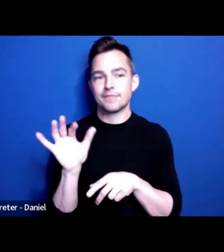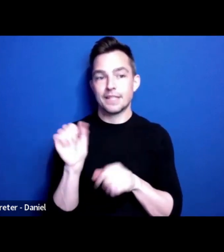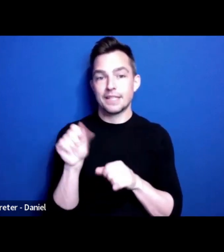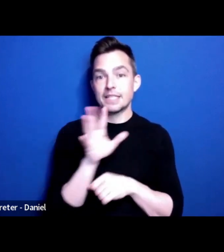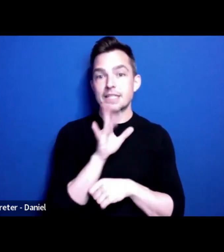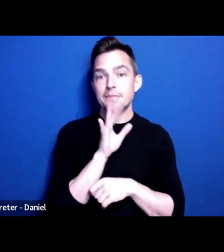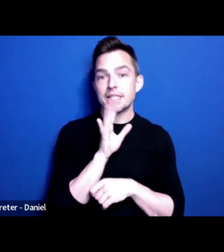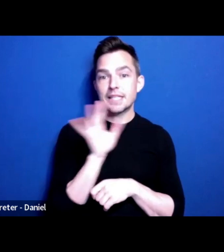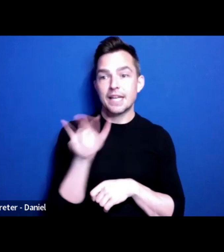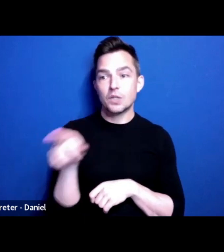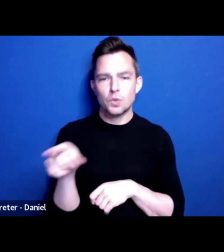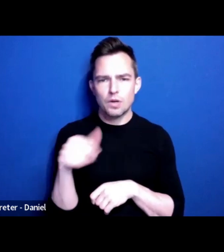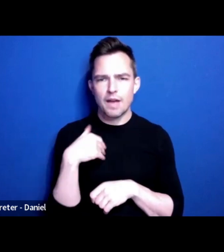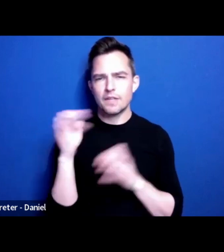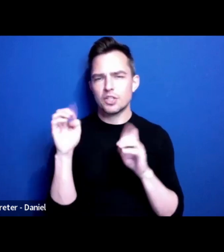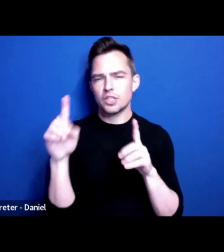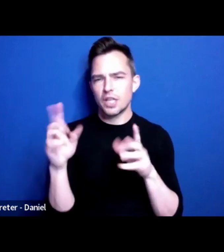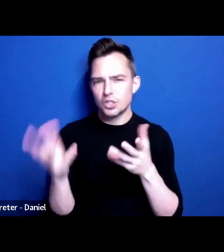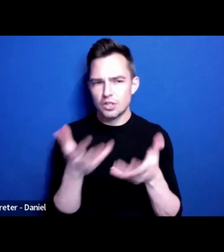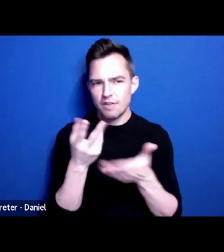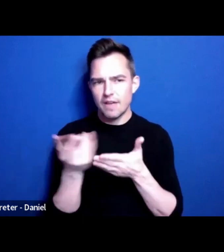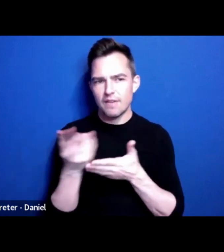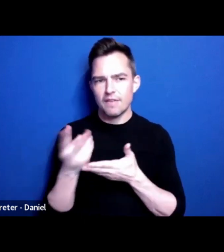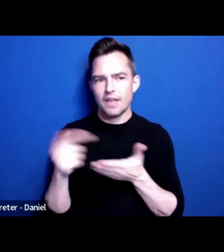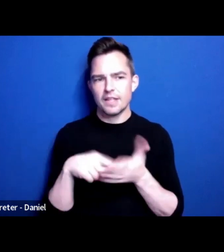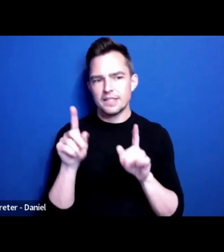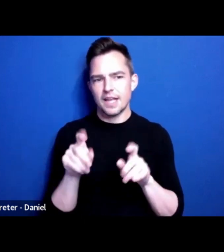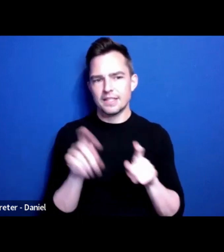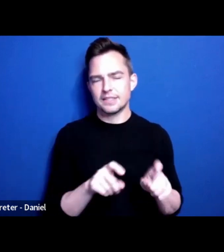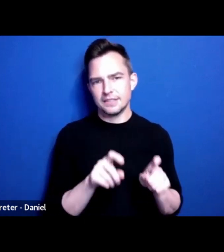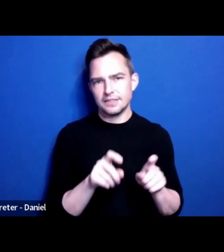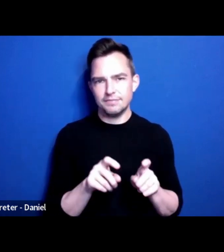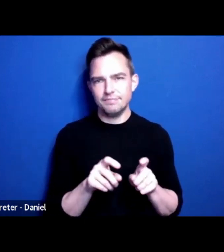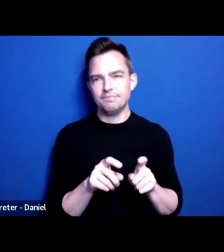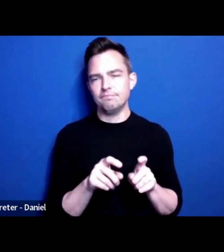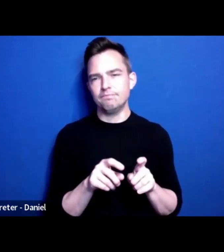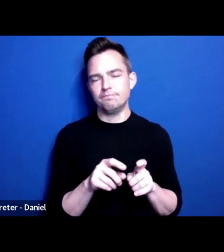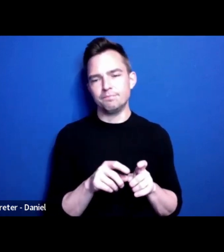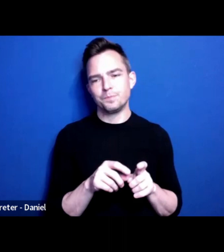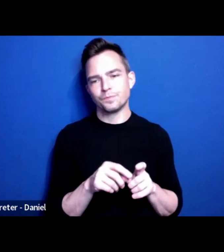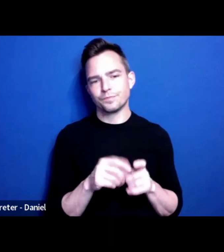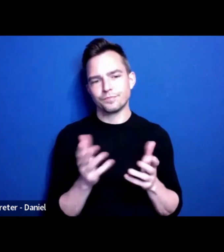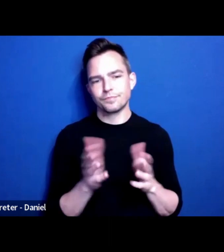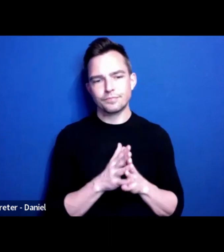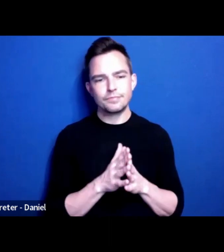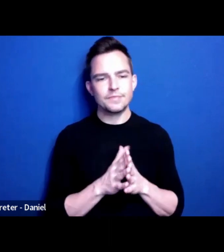like you do or have an education fail this test? You know, um, so I said, that was a first time I